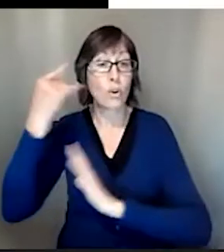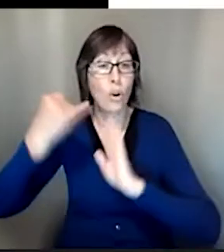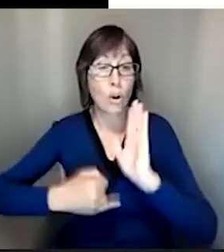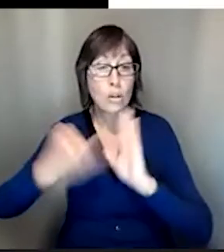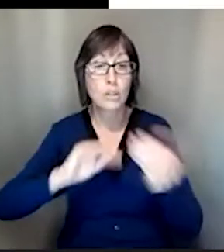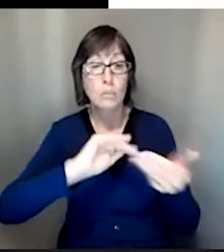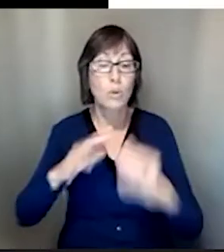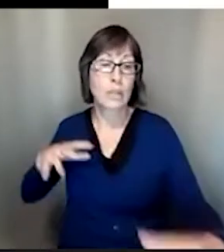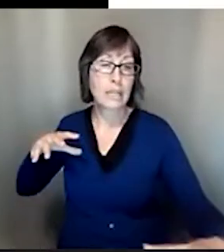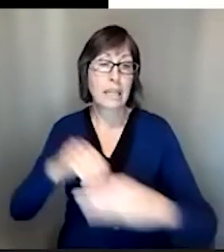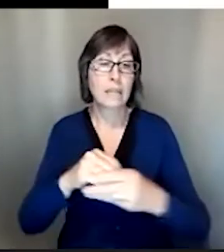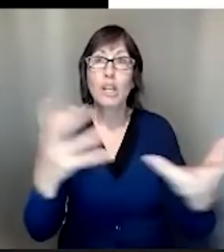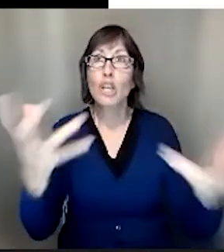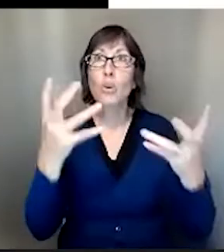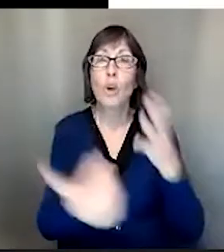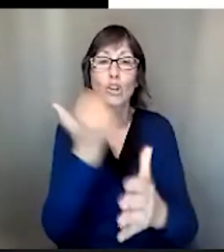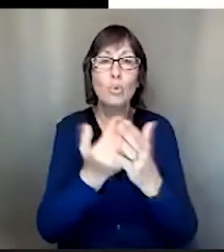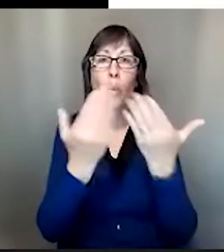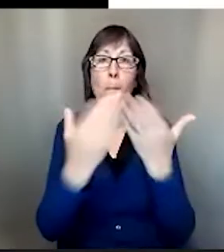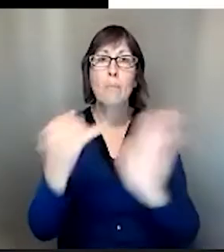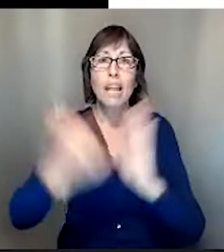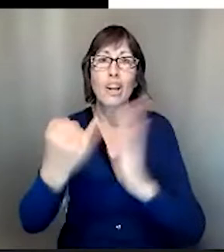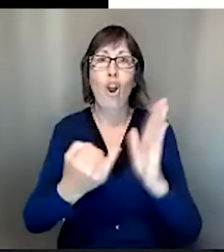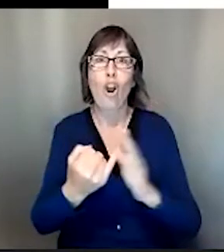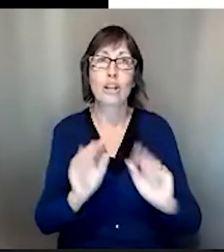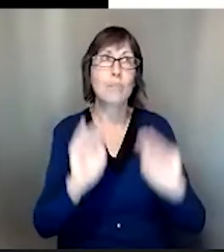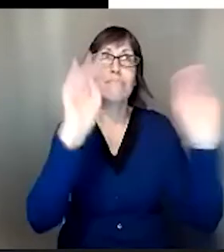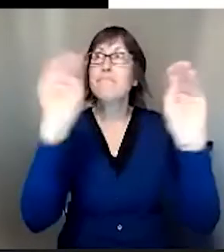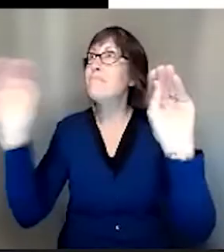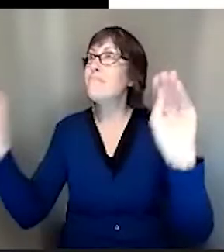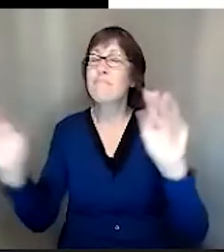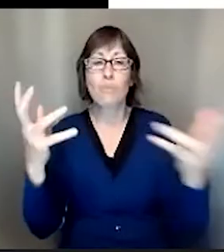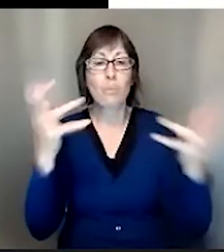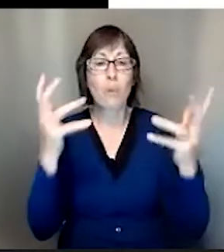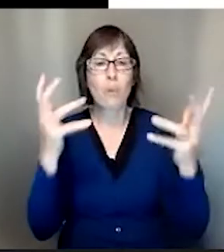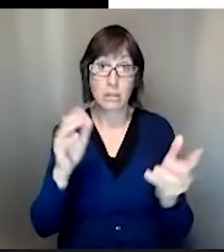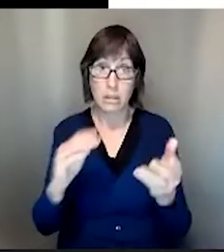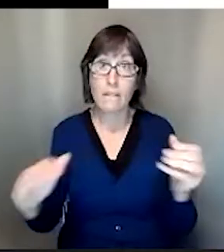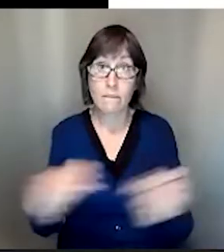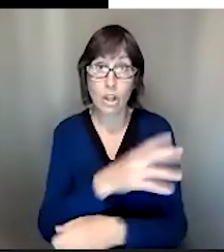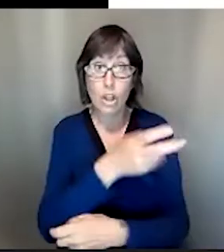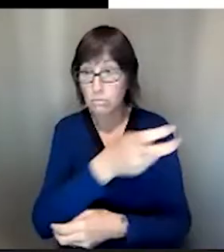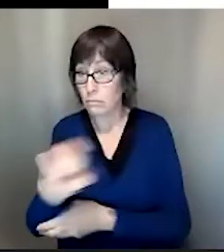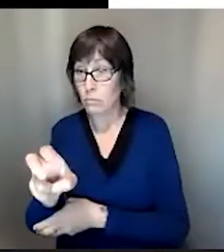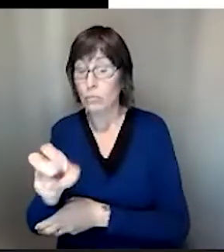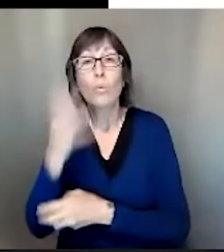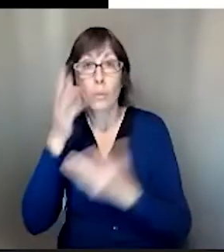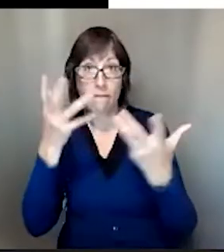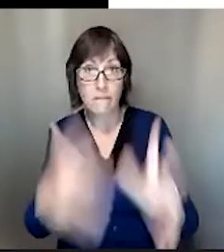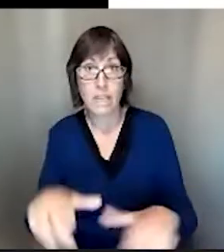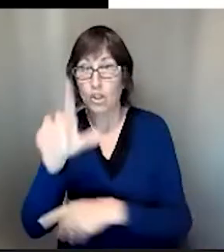new public art. Full transition will be complete in 2024. We will continue to work together